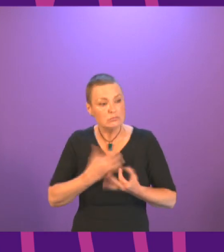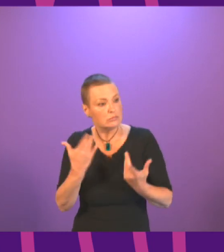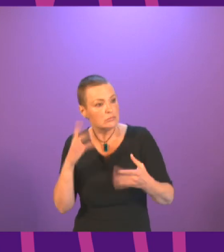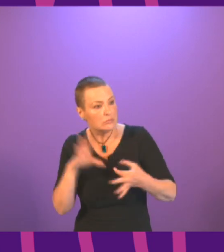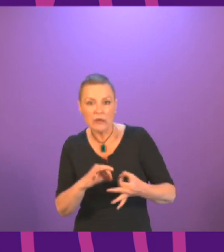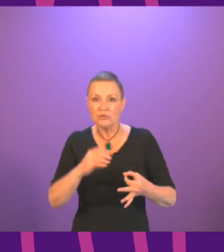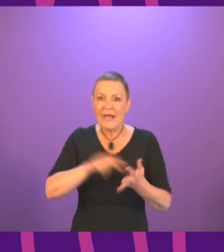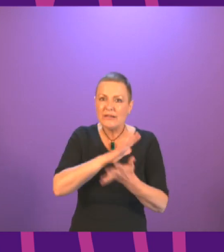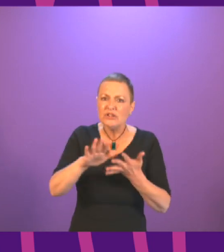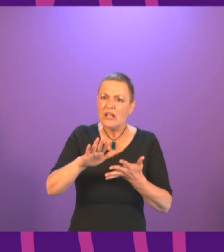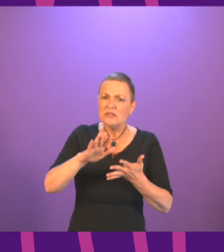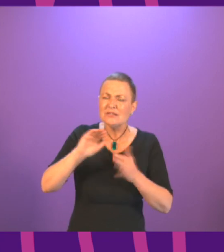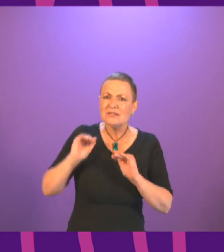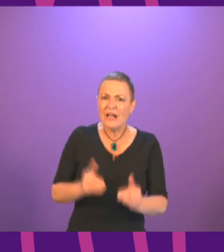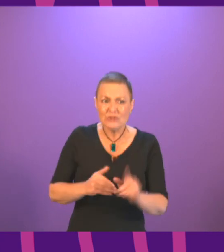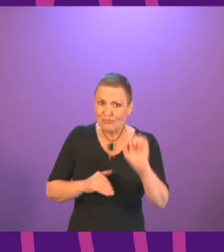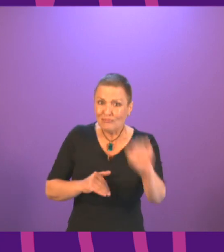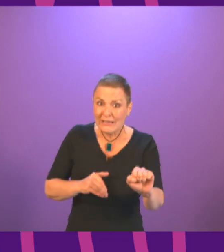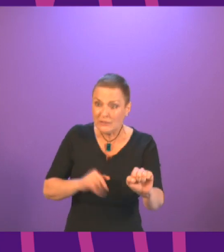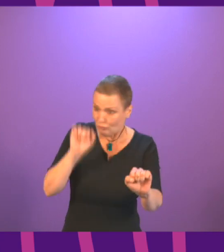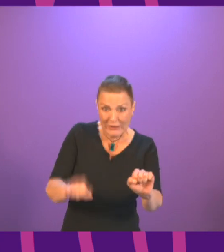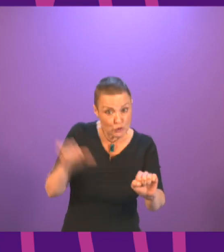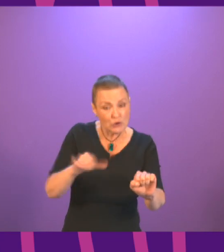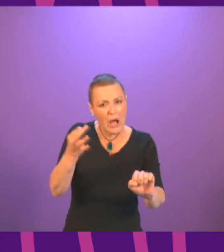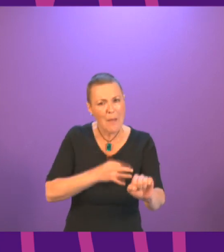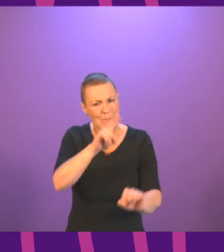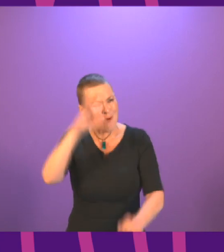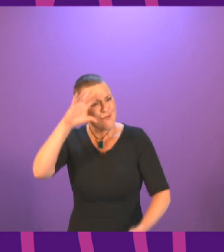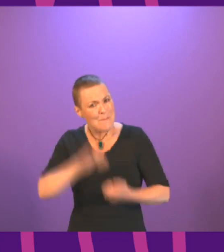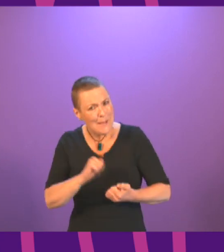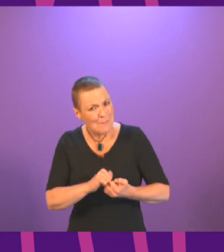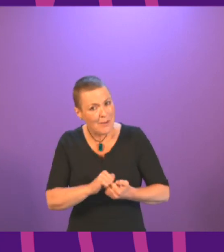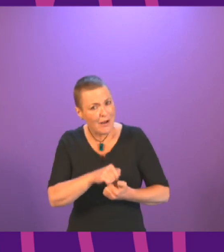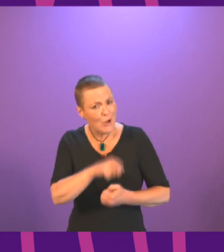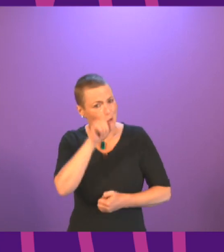service to remember that when we are also scrutinising and making decisions about the